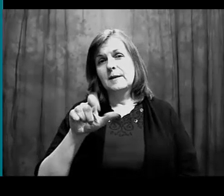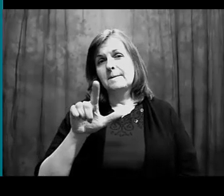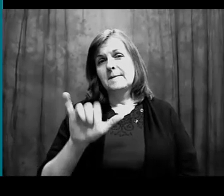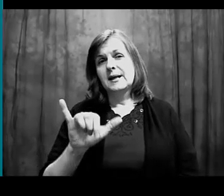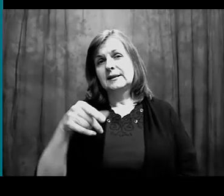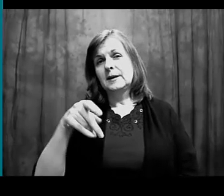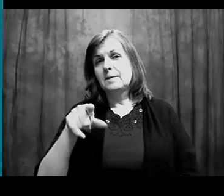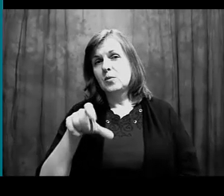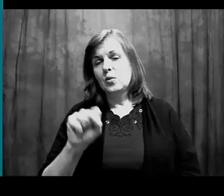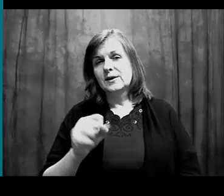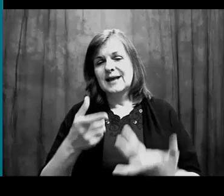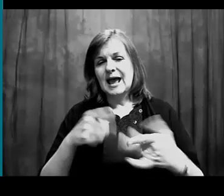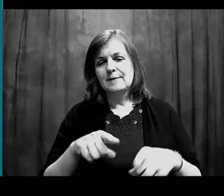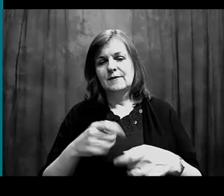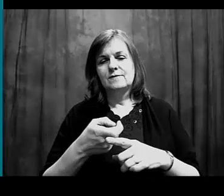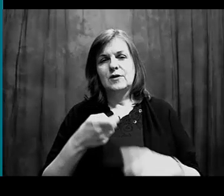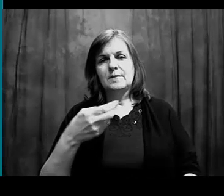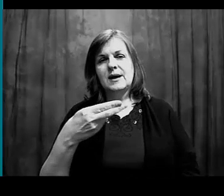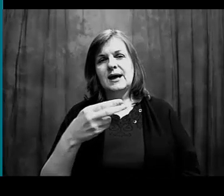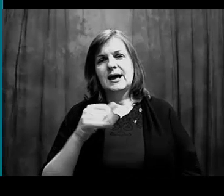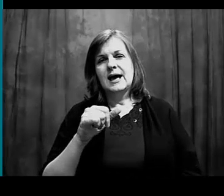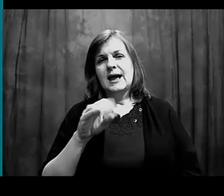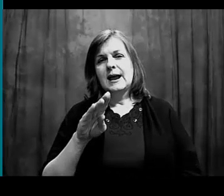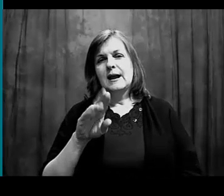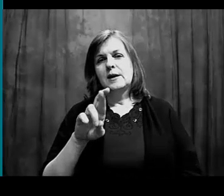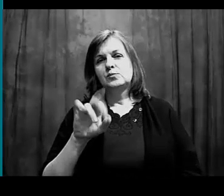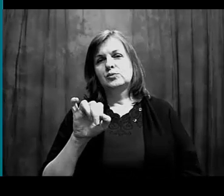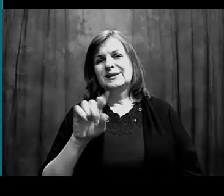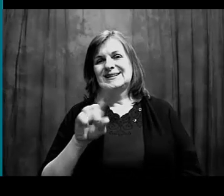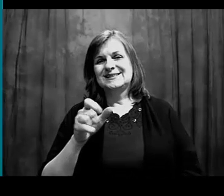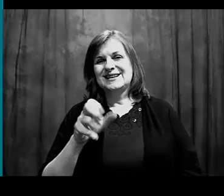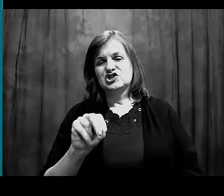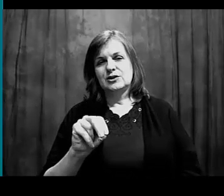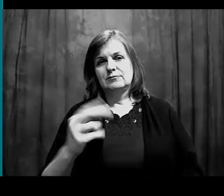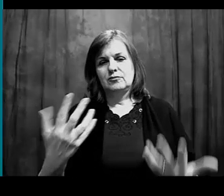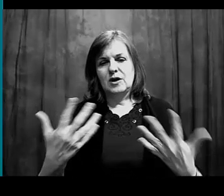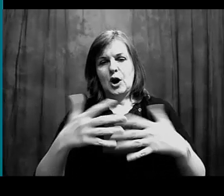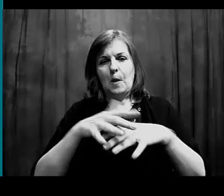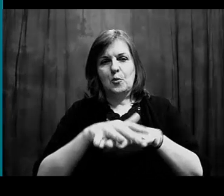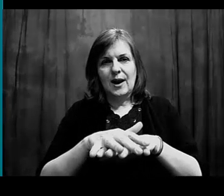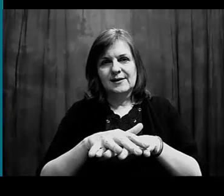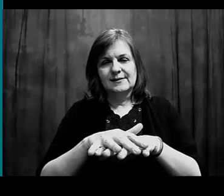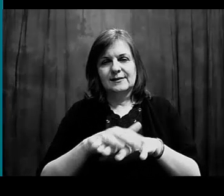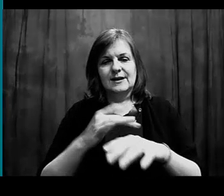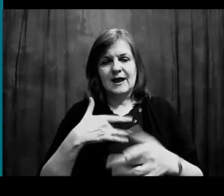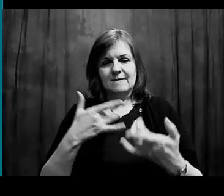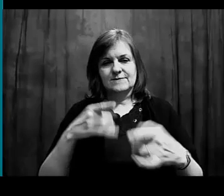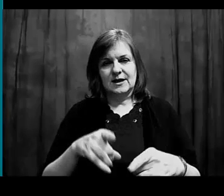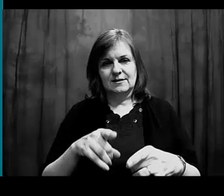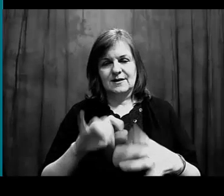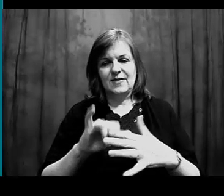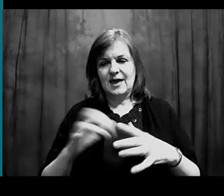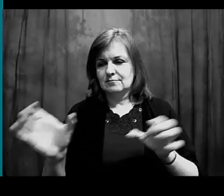but what we look for is that these polyploids arose from some sort of hybridization event